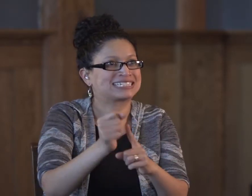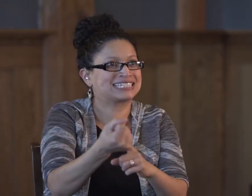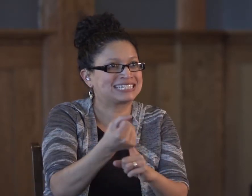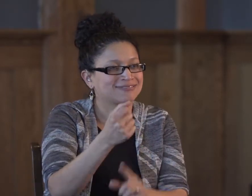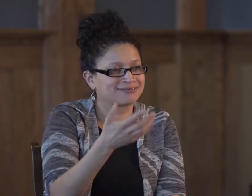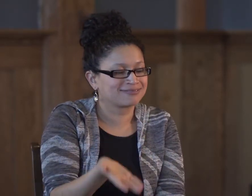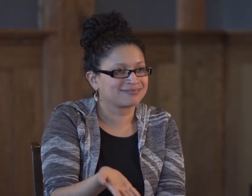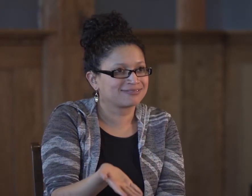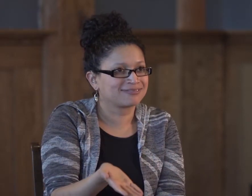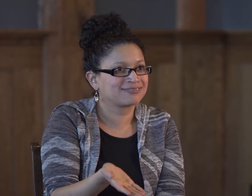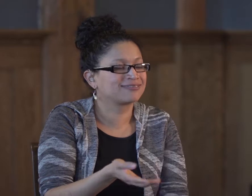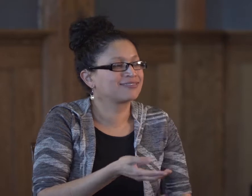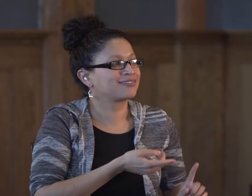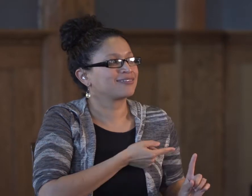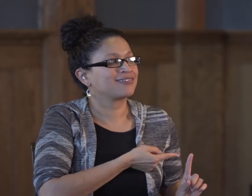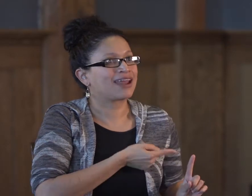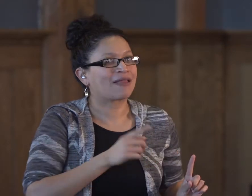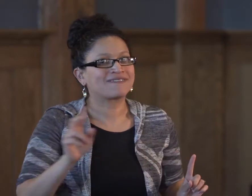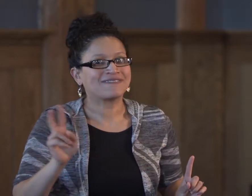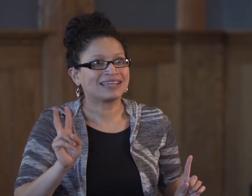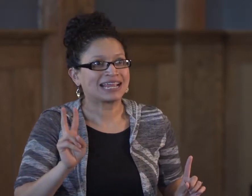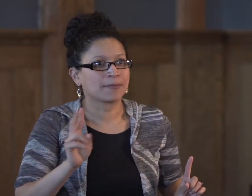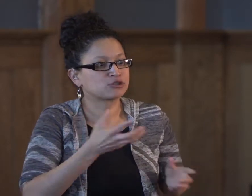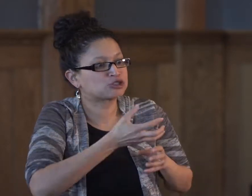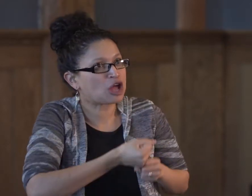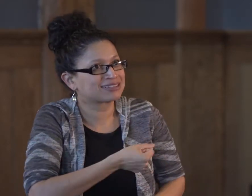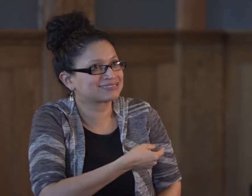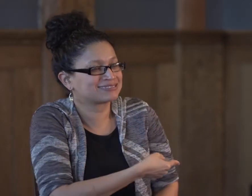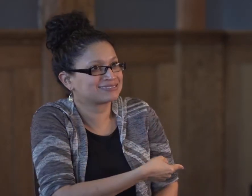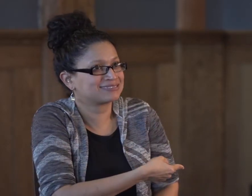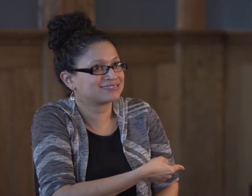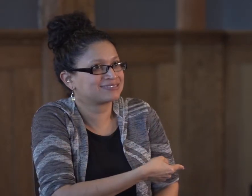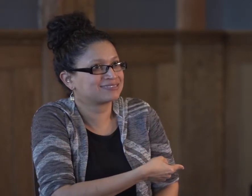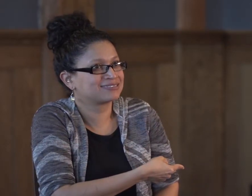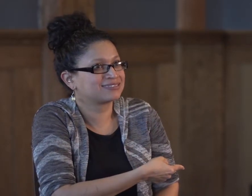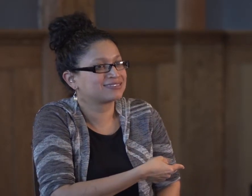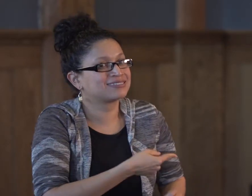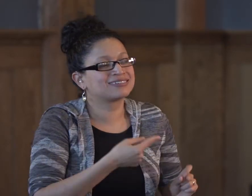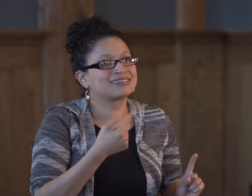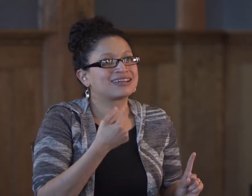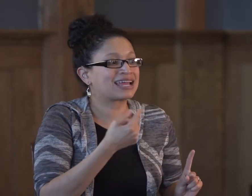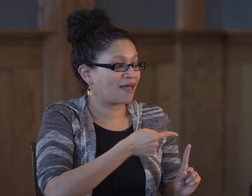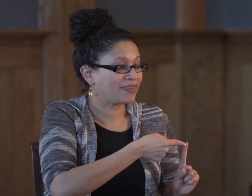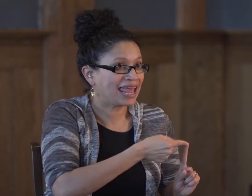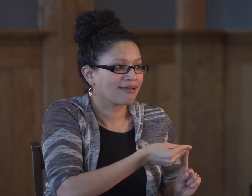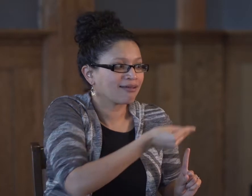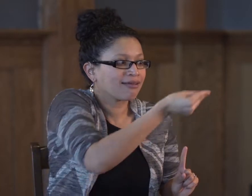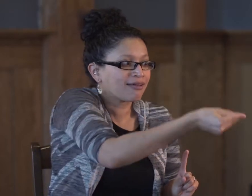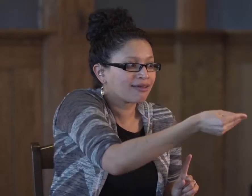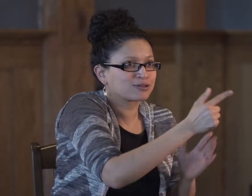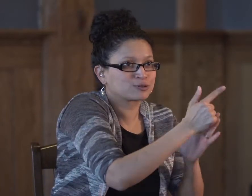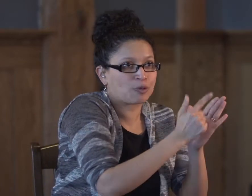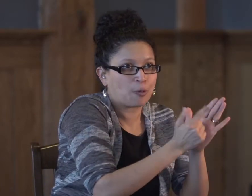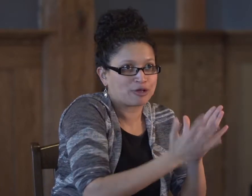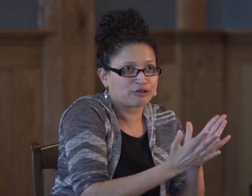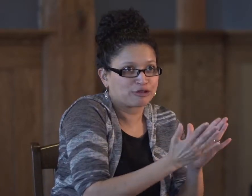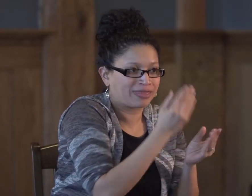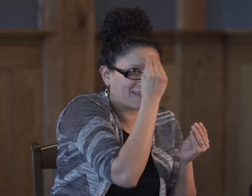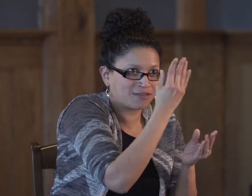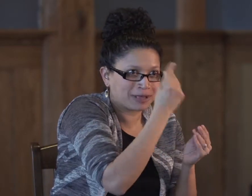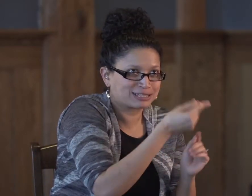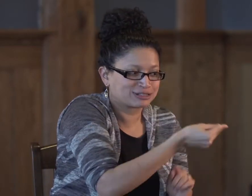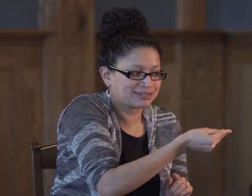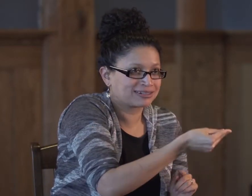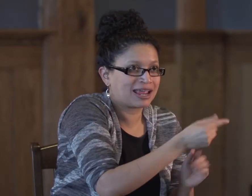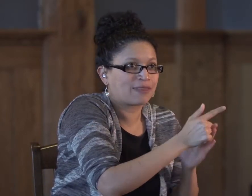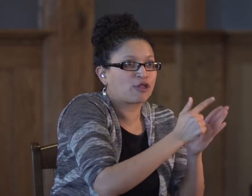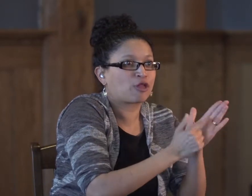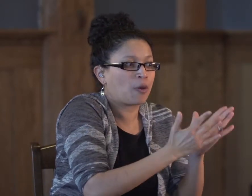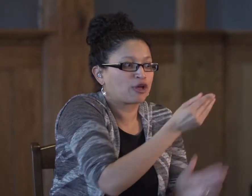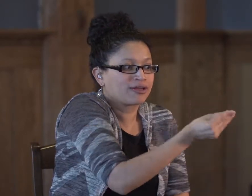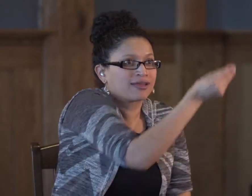scene -- Deaf victims trust law enforcement and they, as we know, pass case information